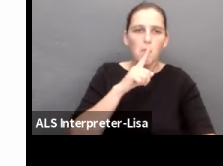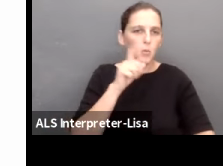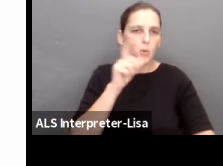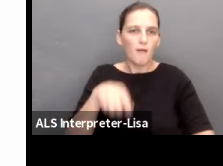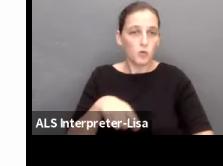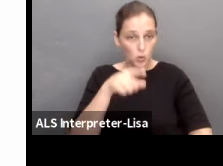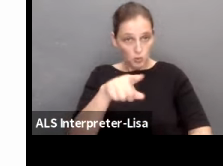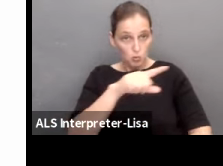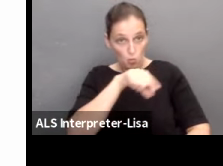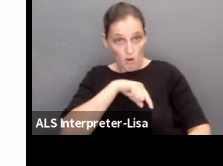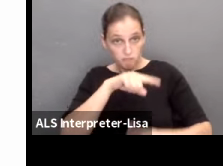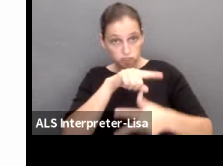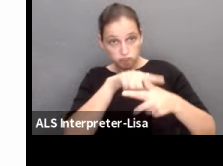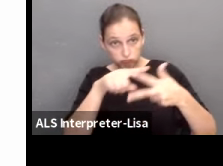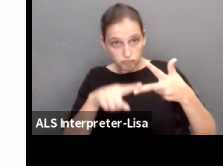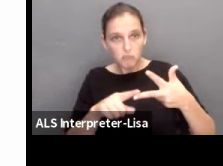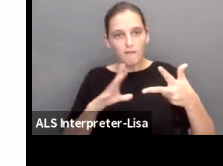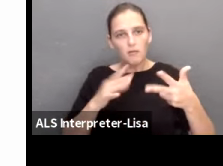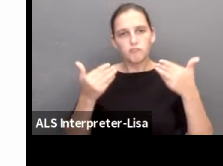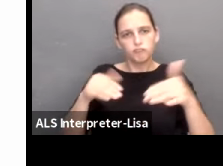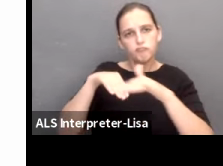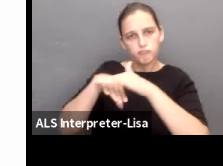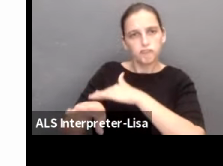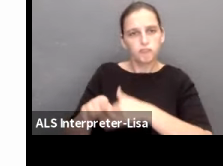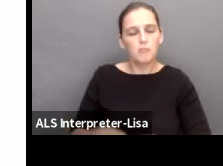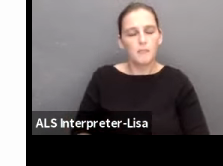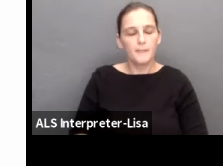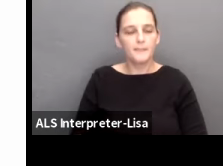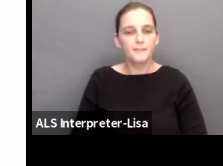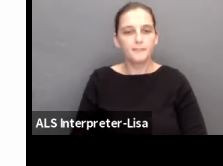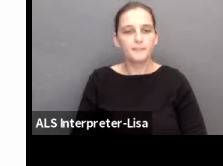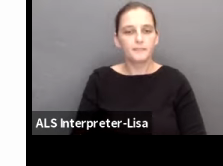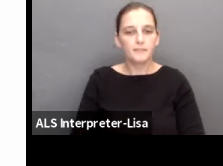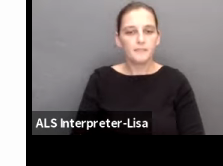meet the criteria, then we want you and encourage you to go out and get the Pfizer booster.